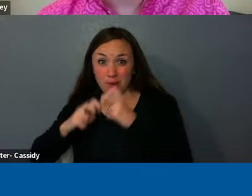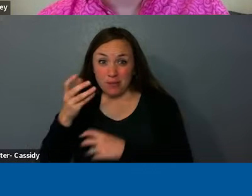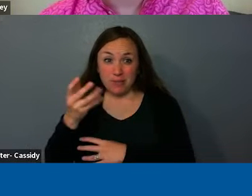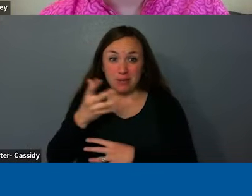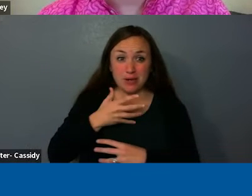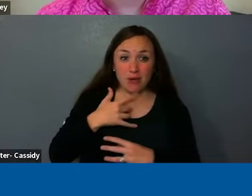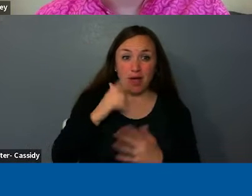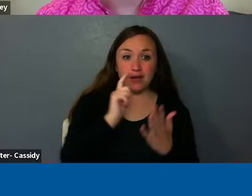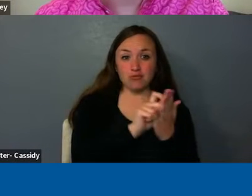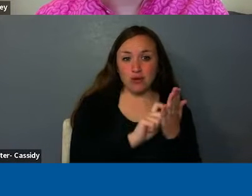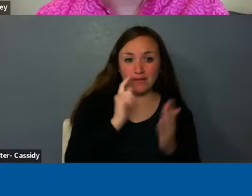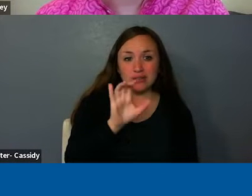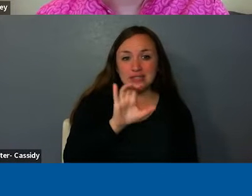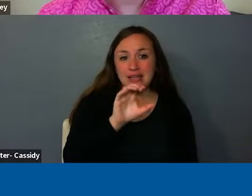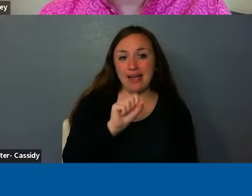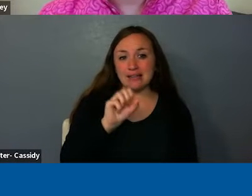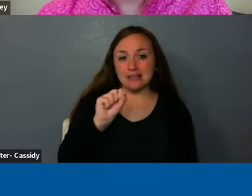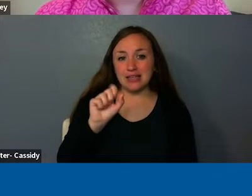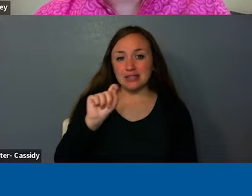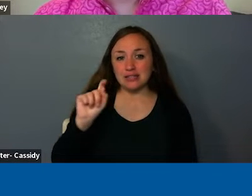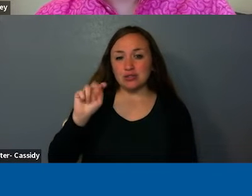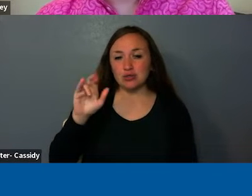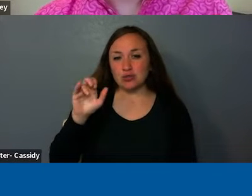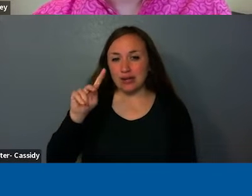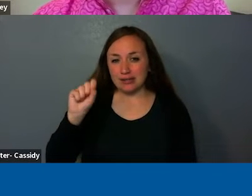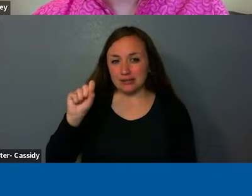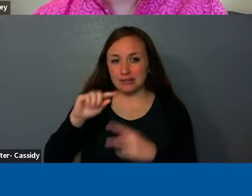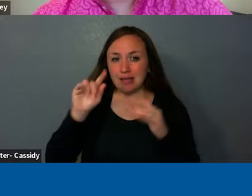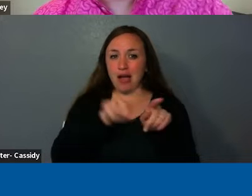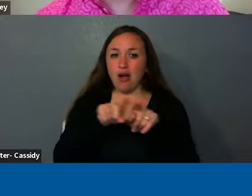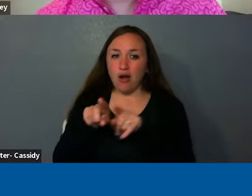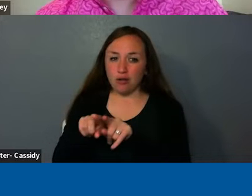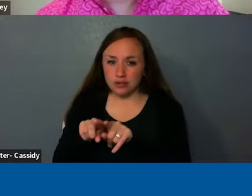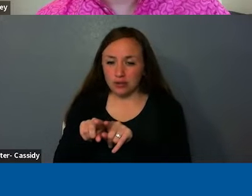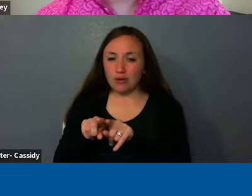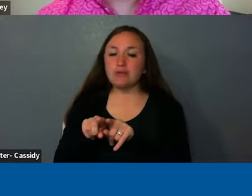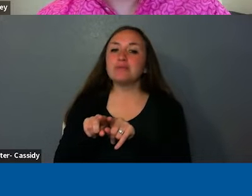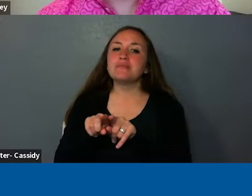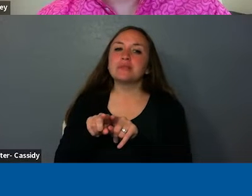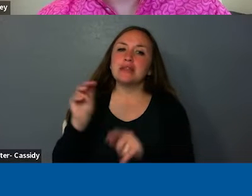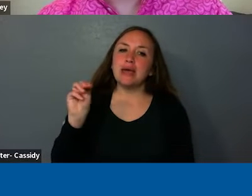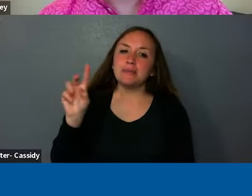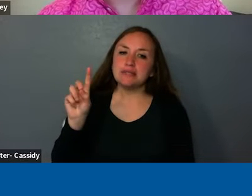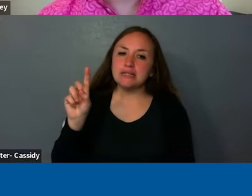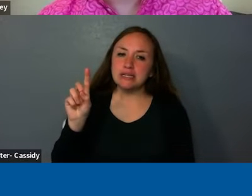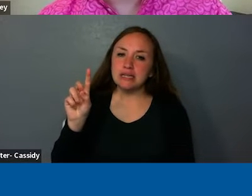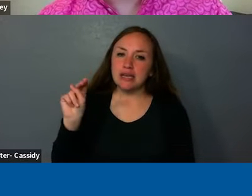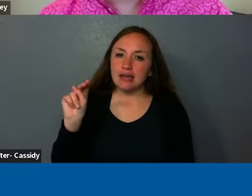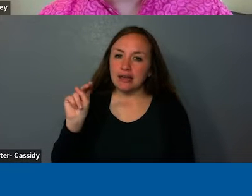about accessibility and inclusive design. I also contribute to the Mozilla Developer Network for things like accessibility